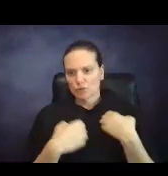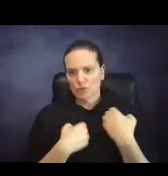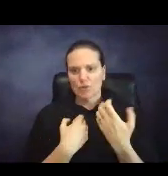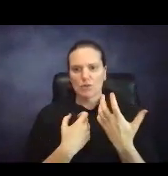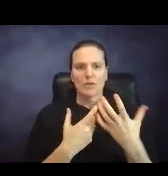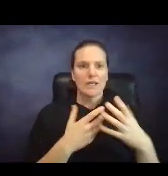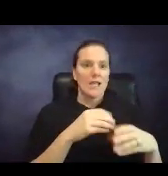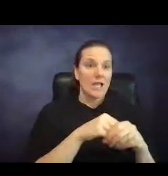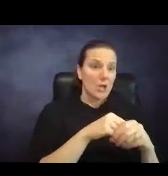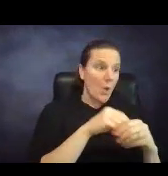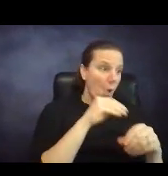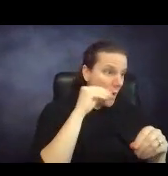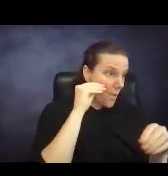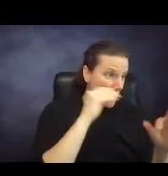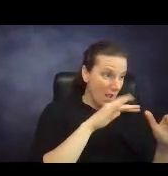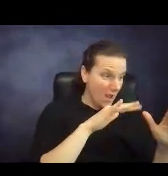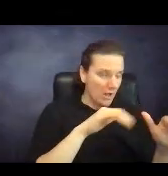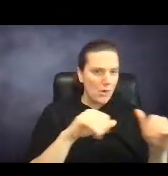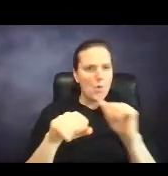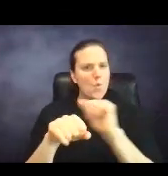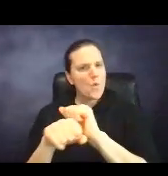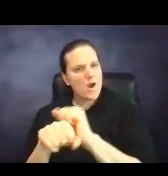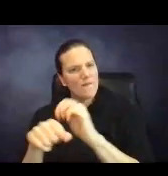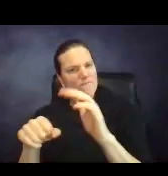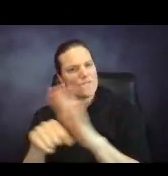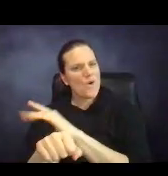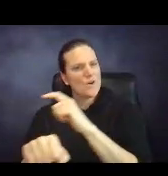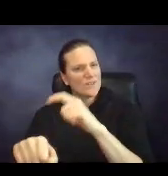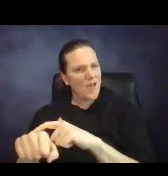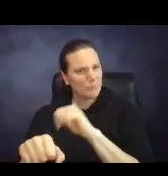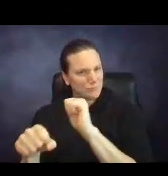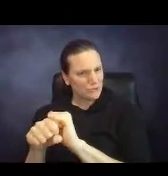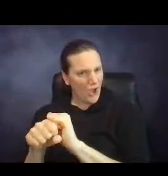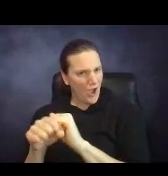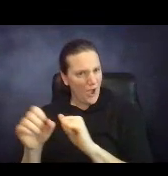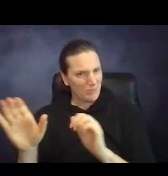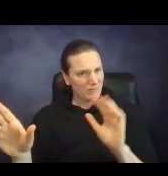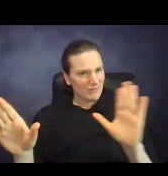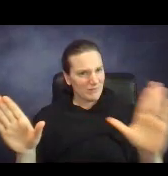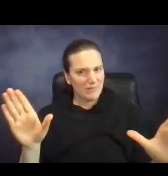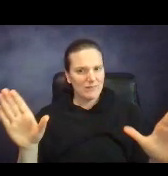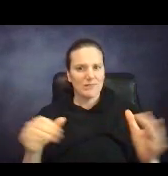and then also going out and working a full-time career. And our systems, biochemically, hormonally,